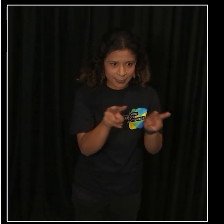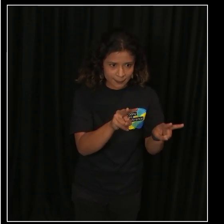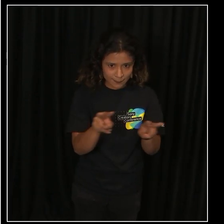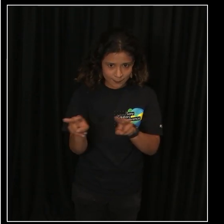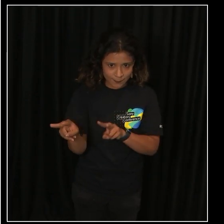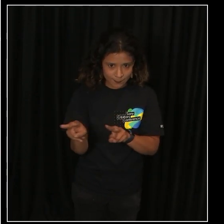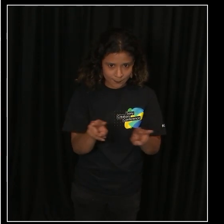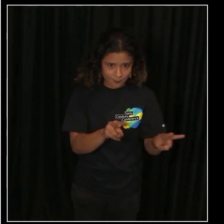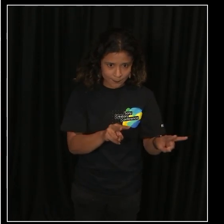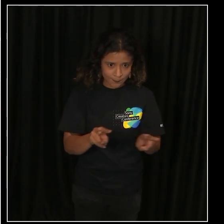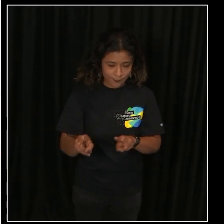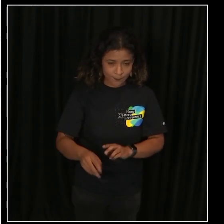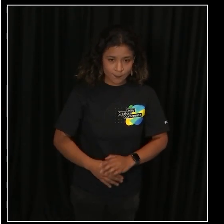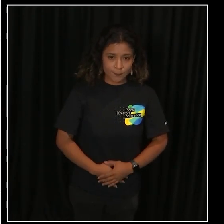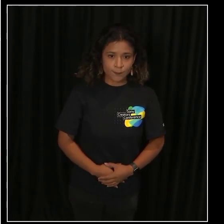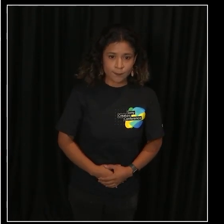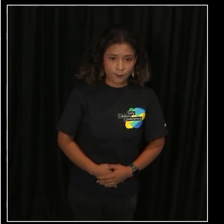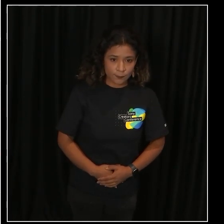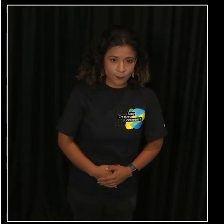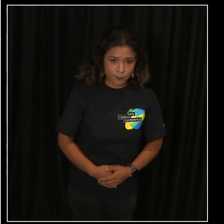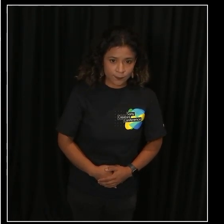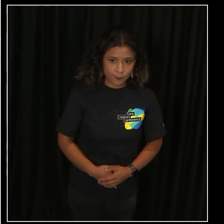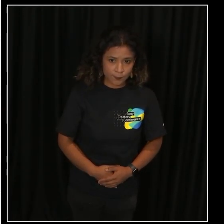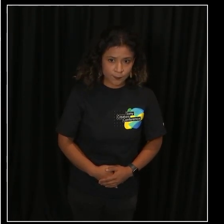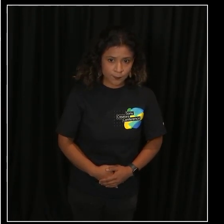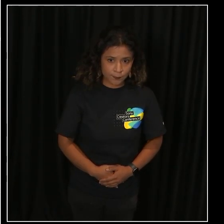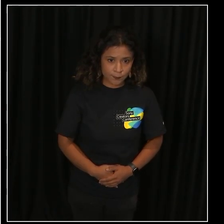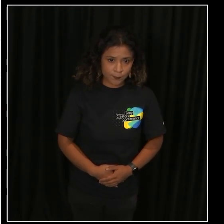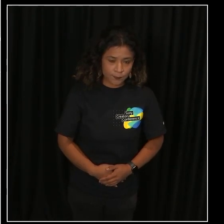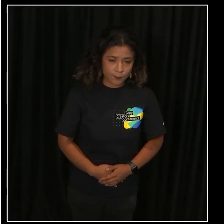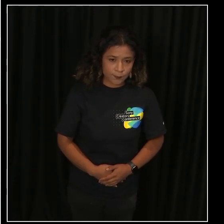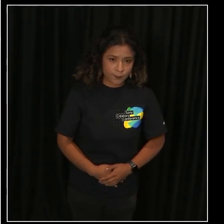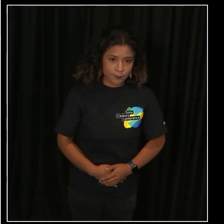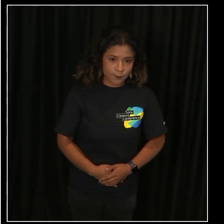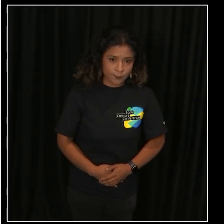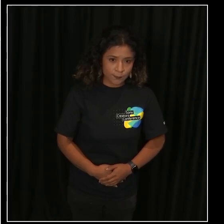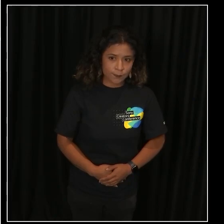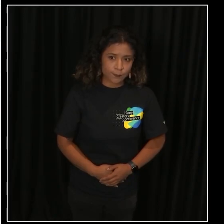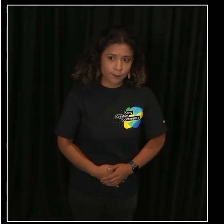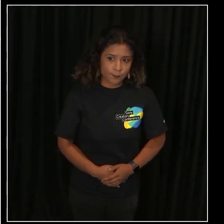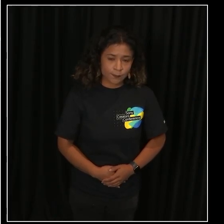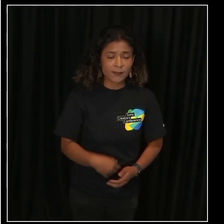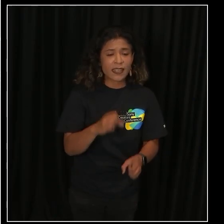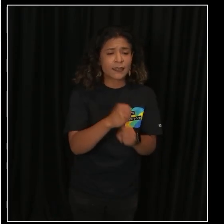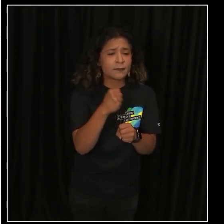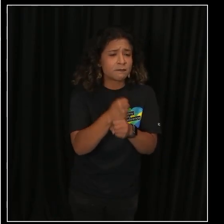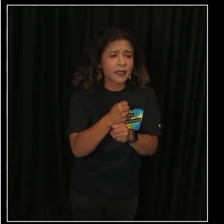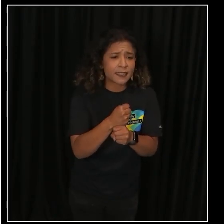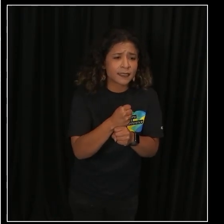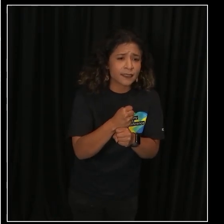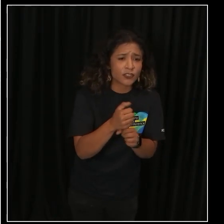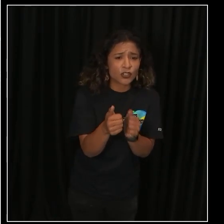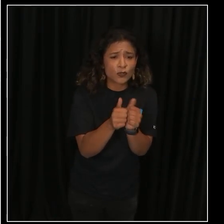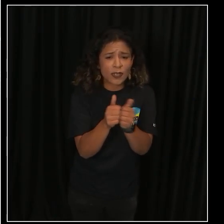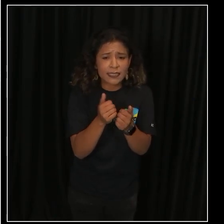The effect of ray tracing are easy to see in scenes the like this.